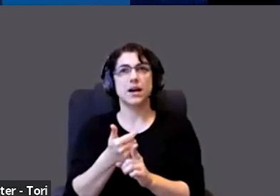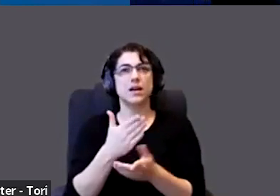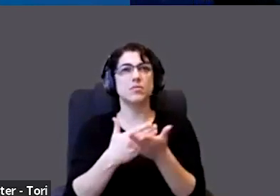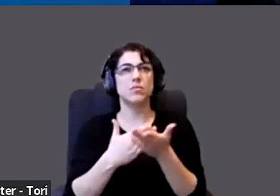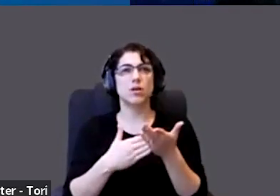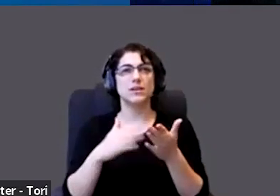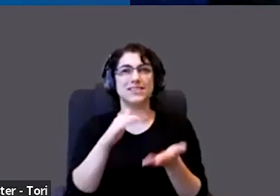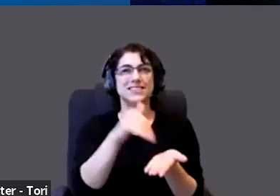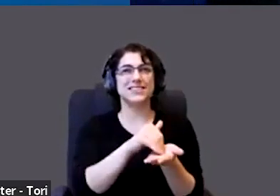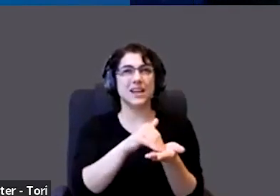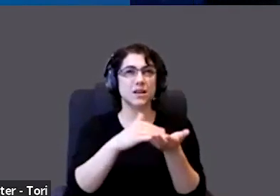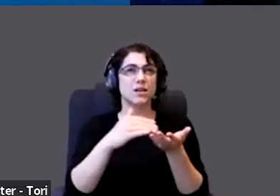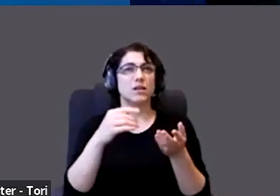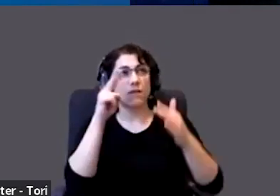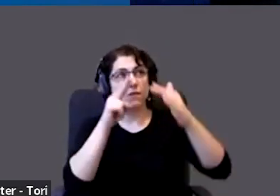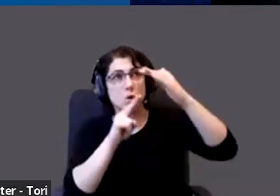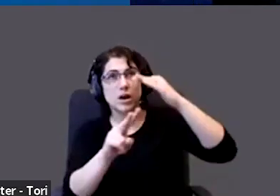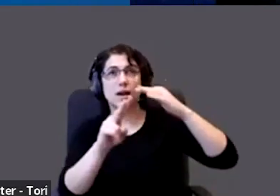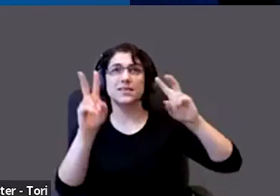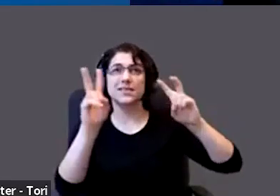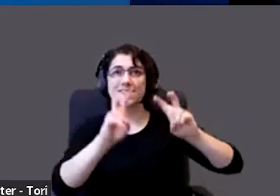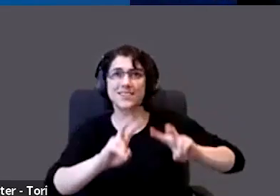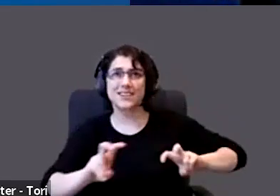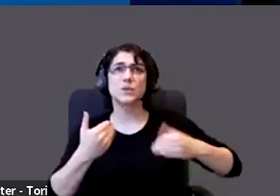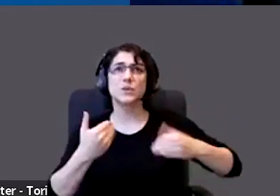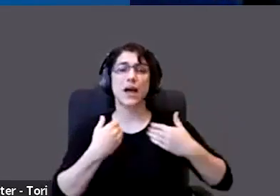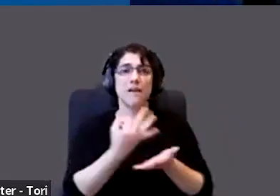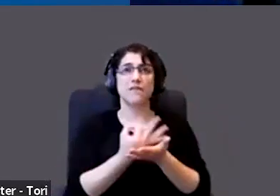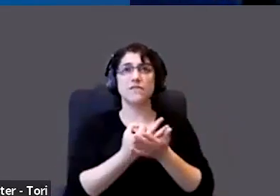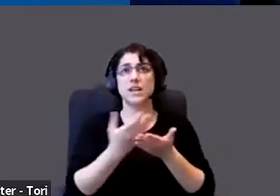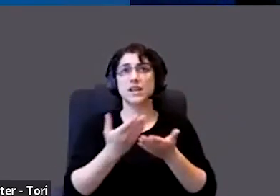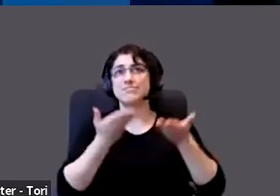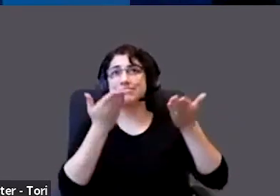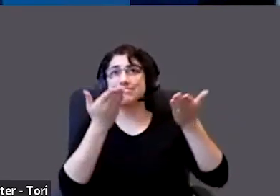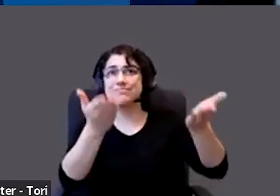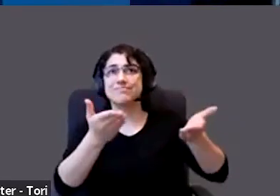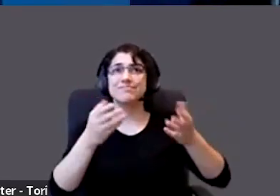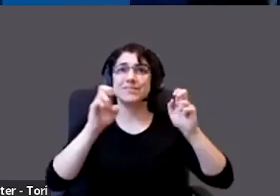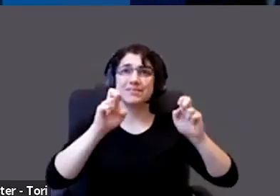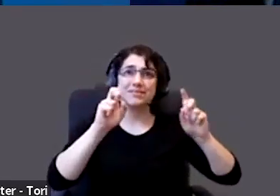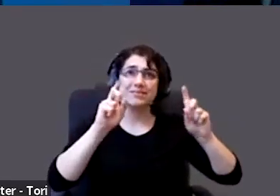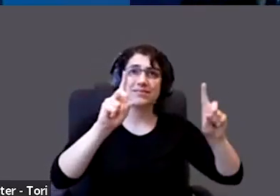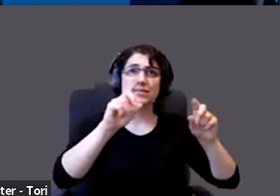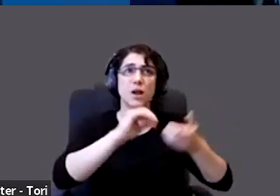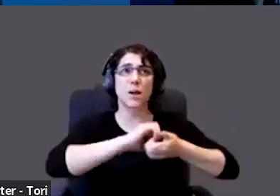and Outbreak Analytics, there is funding that has been provided to academic partners to actually look at inherent bias